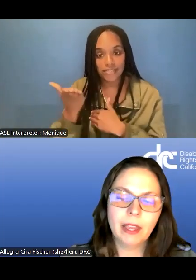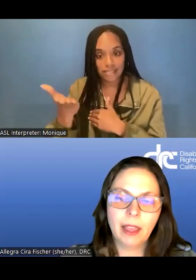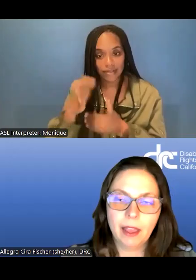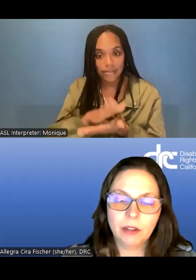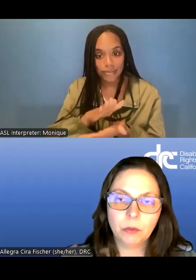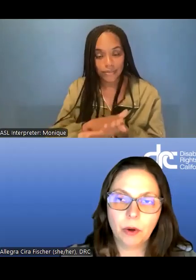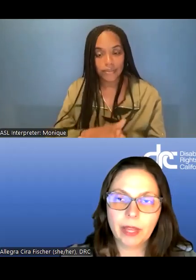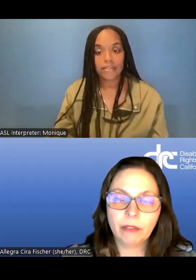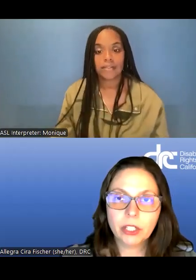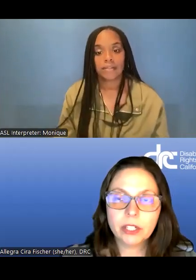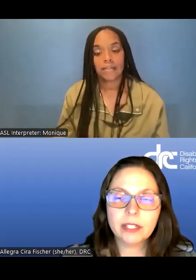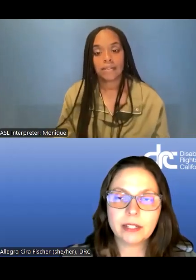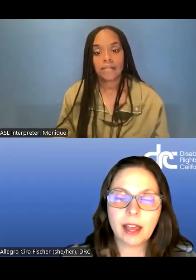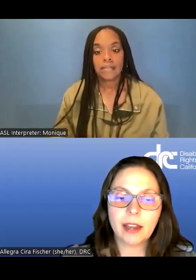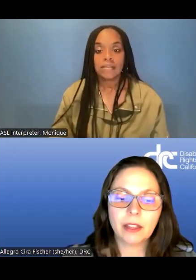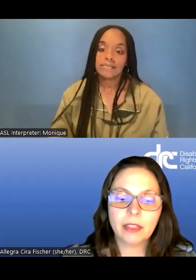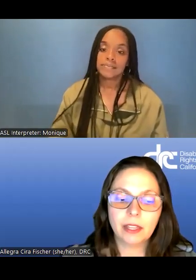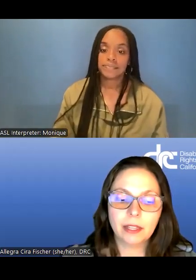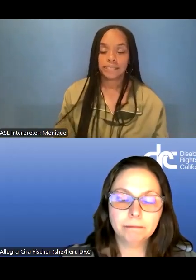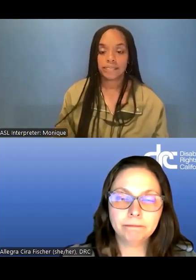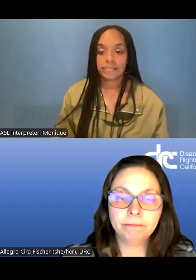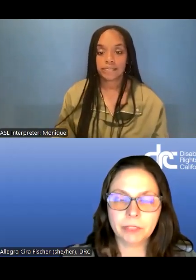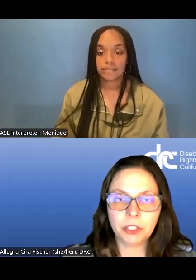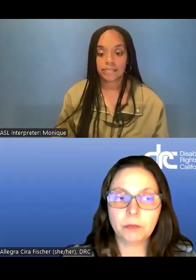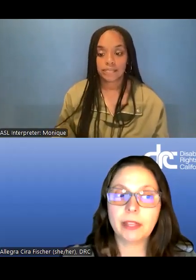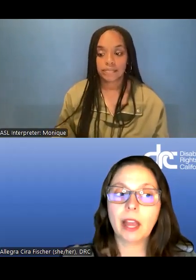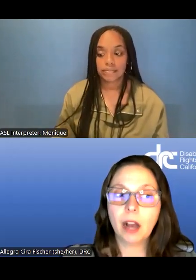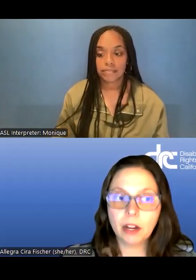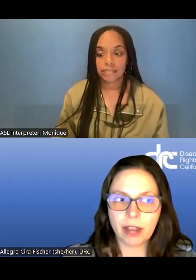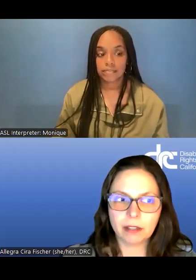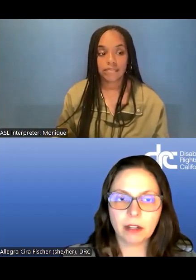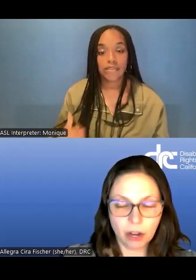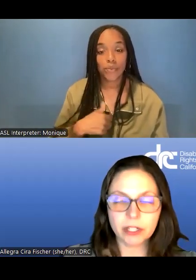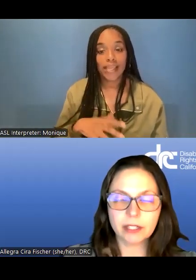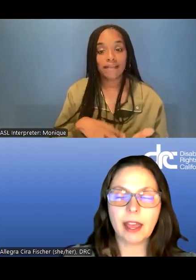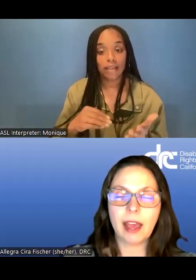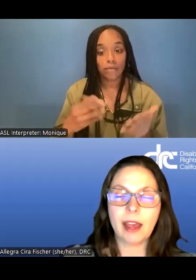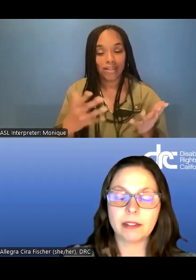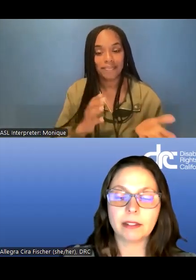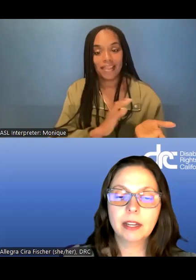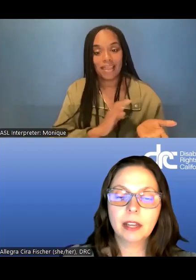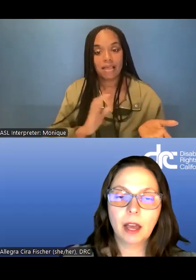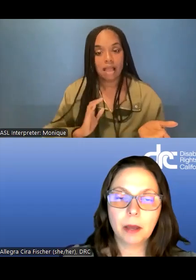And what we have learned is that the excuse me, that Congress, Congress has,